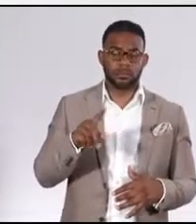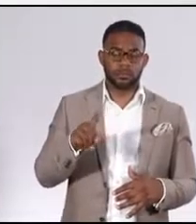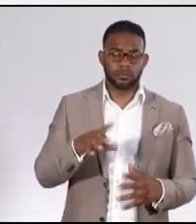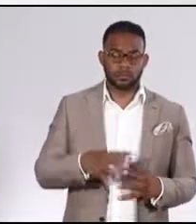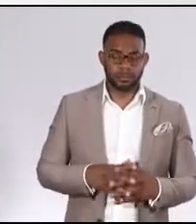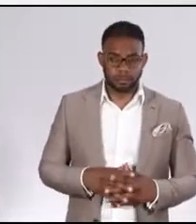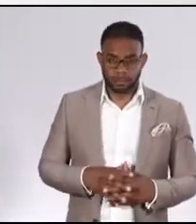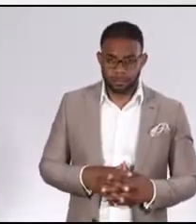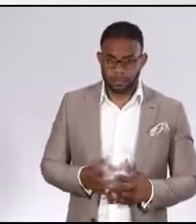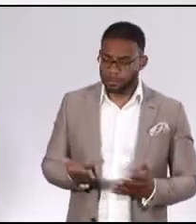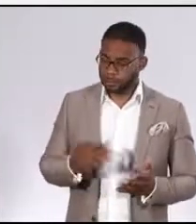Again, that's one,